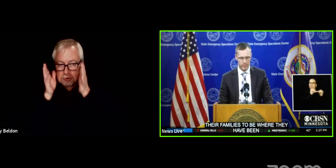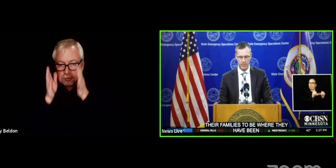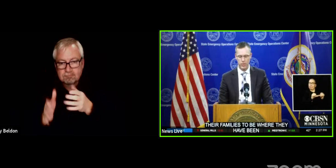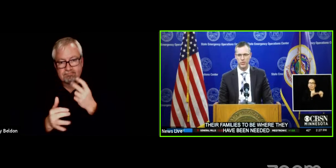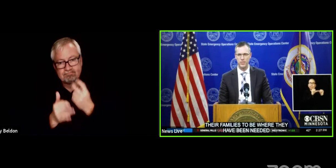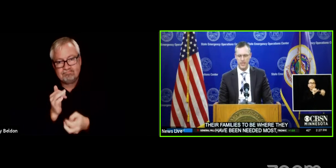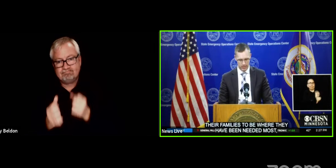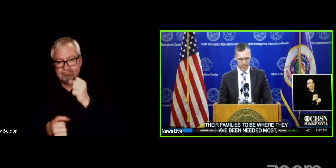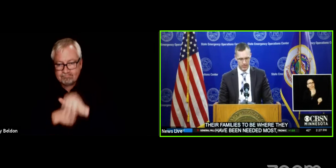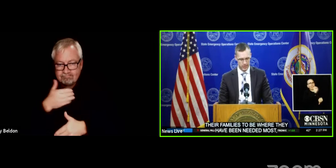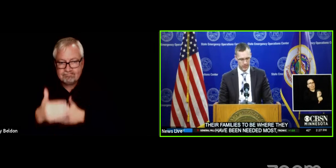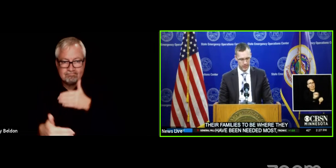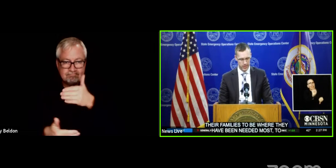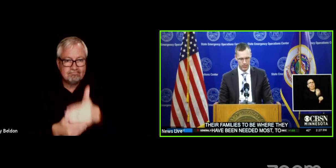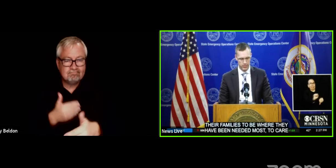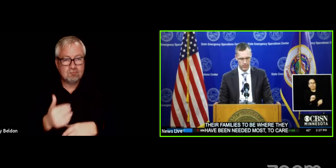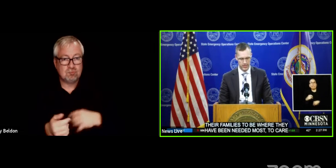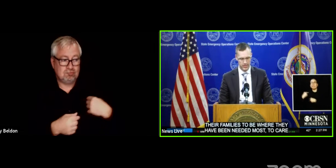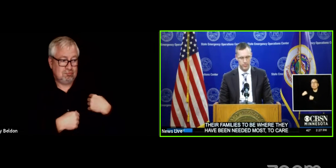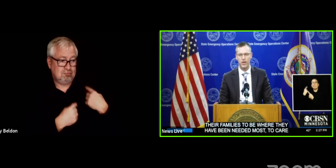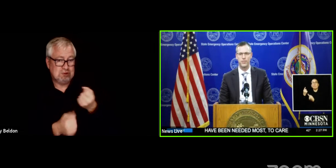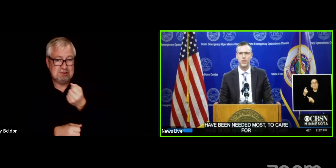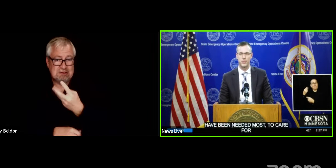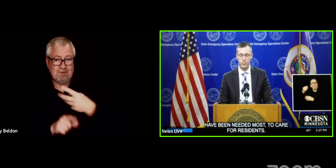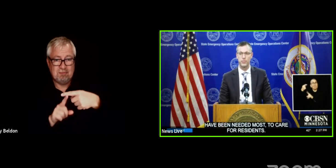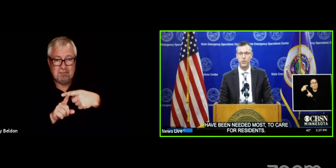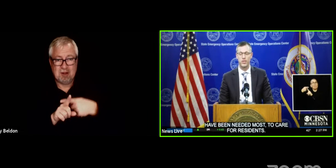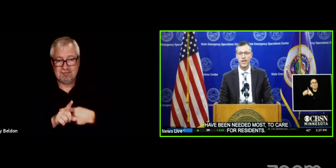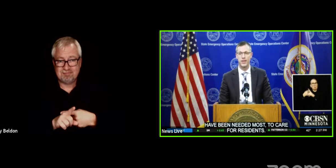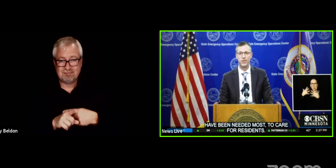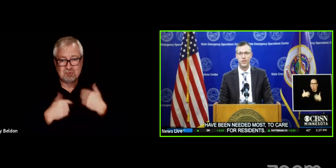BEEN EMOTIONALLY CHALLENGING NOT ONLY FOR OUR RESIDENTS BUT FOR STAFF.